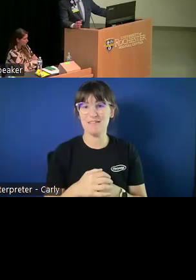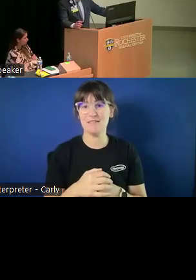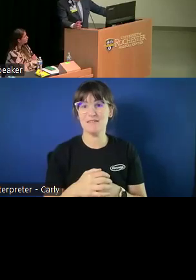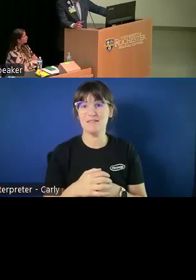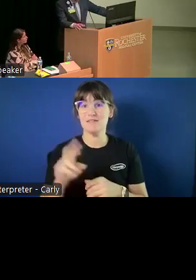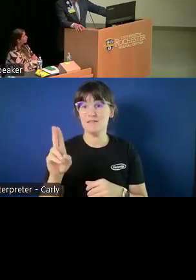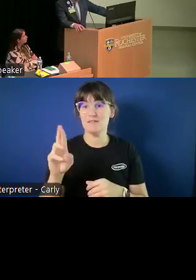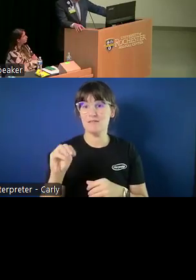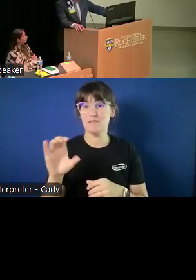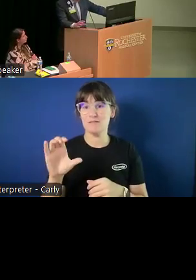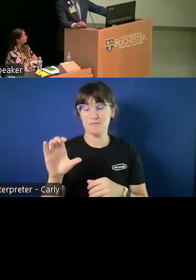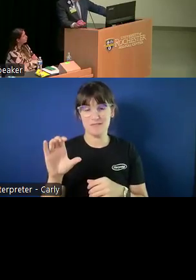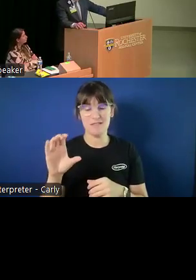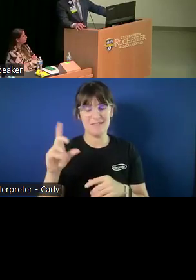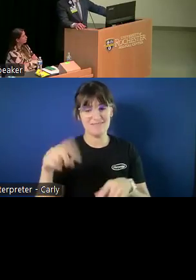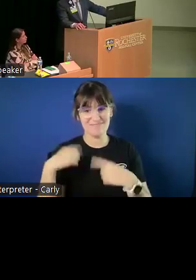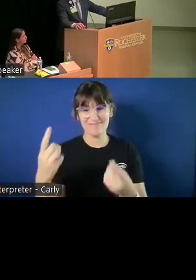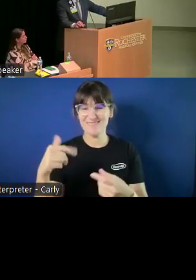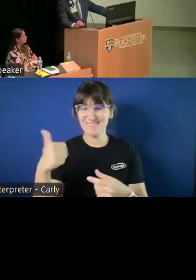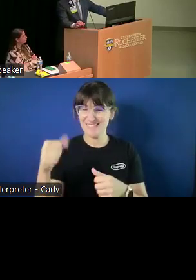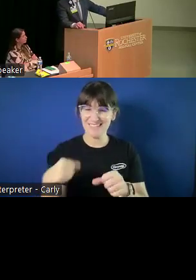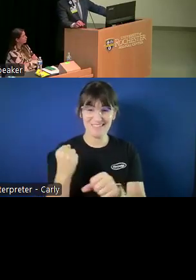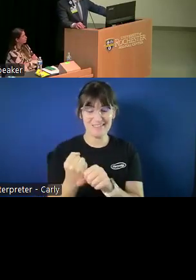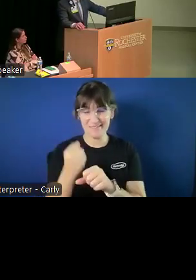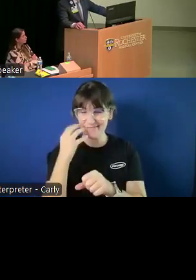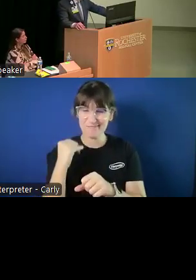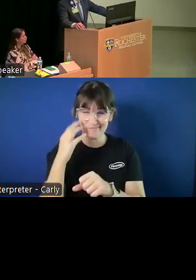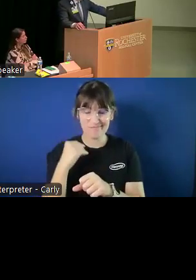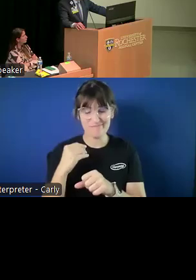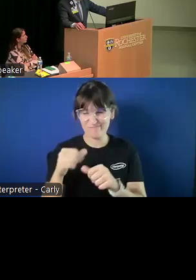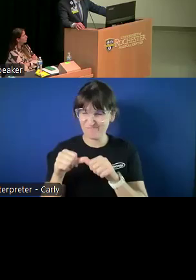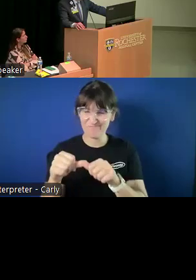has had a decade of work in the clinician well-being space spearheaded by Dr mike